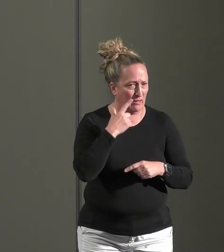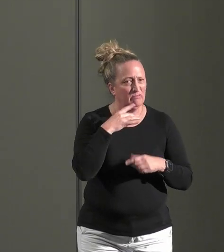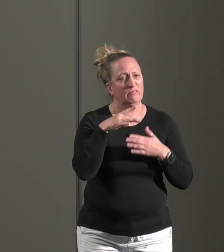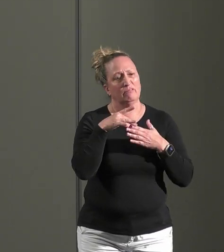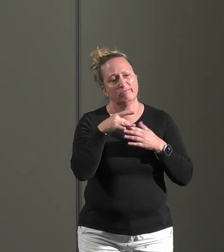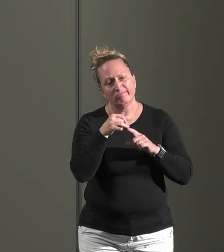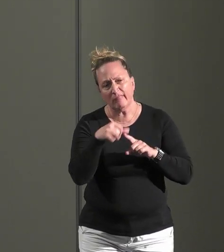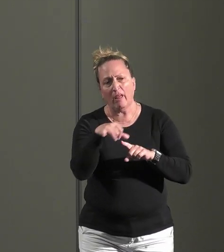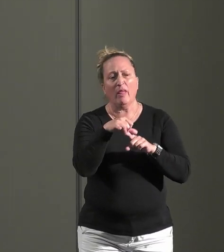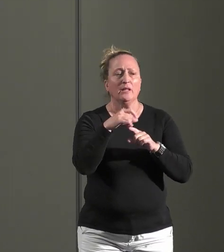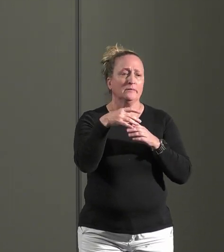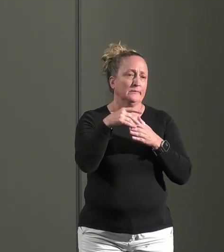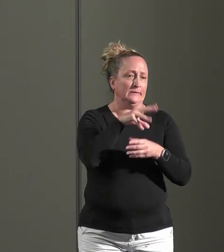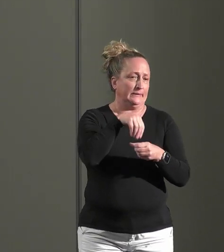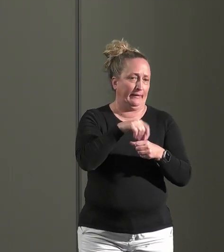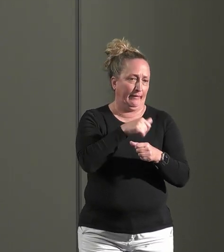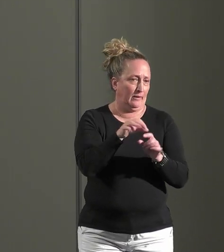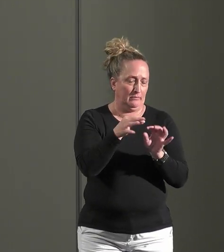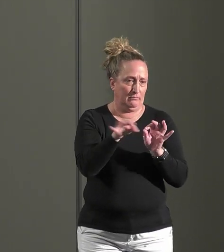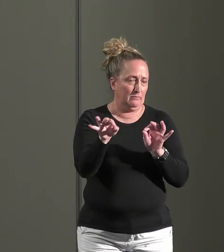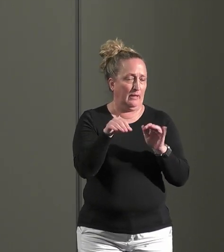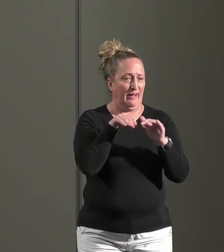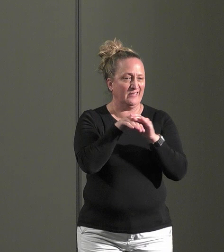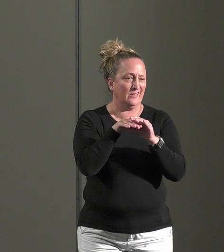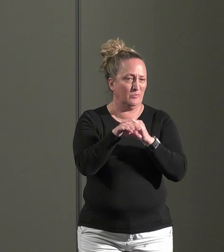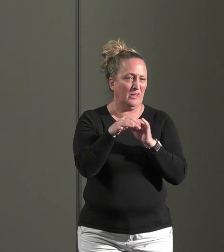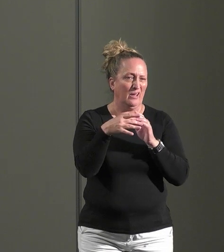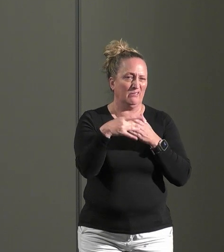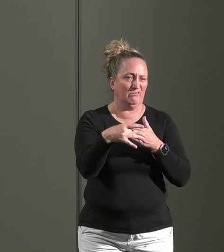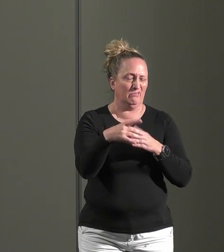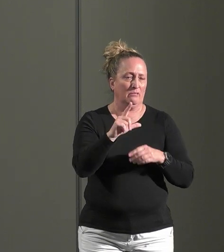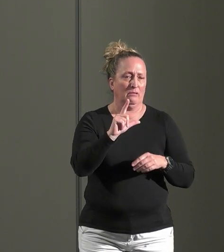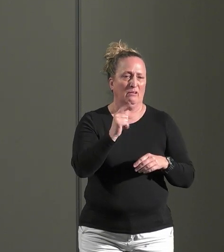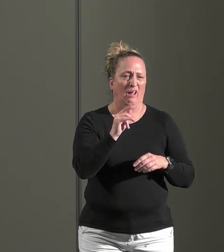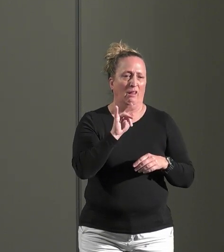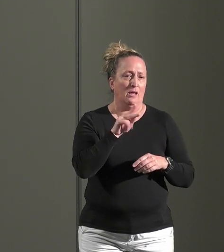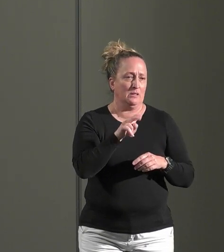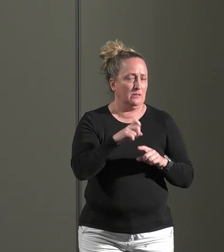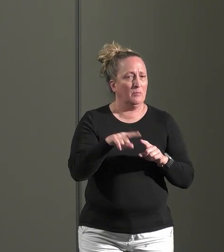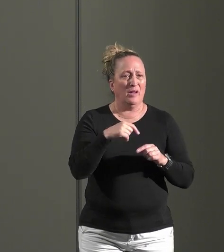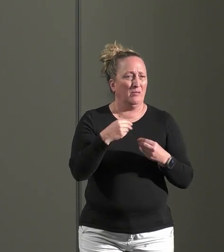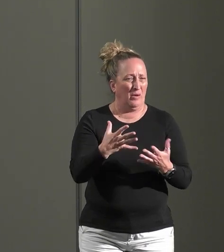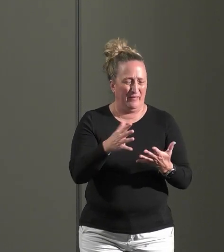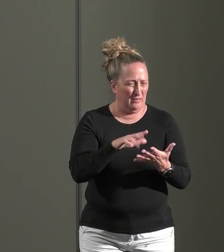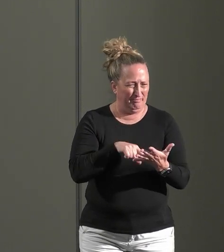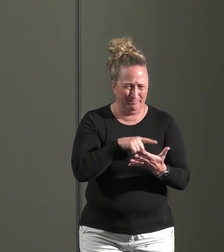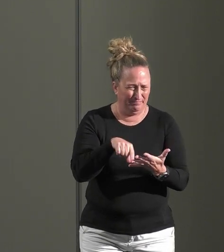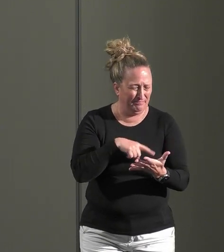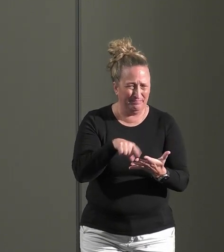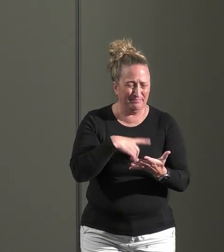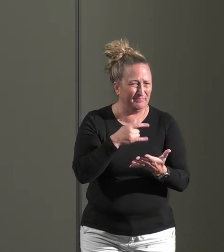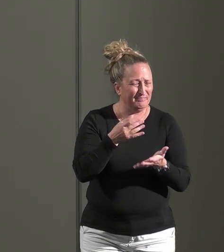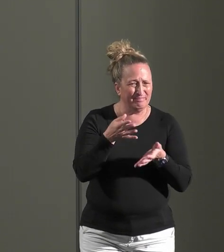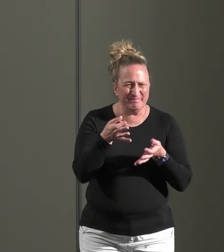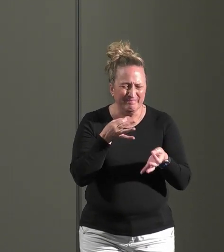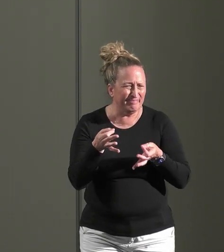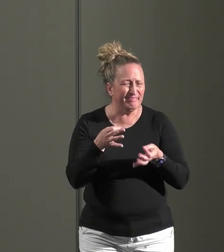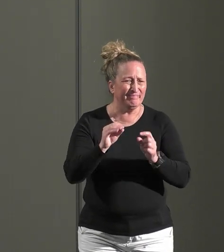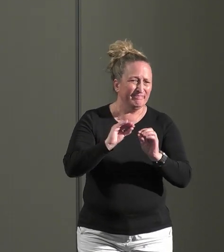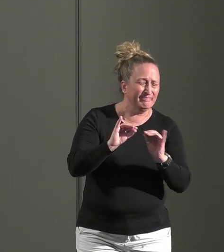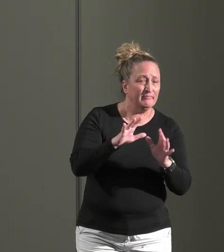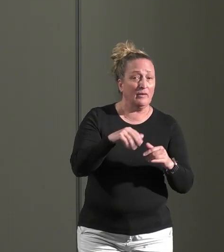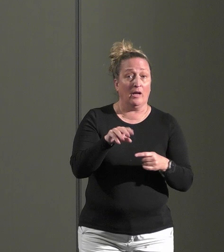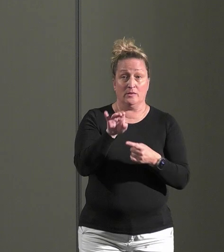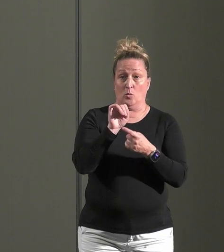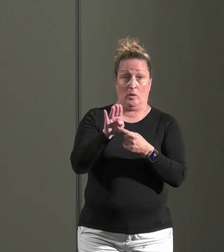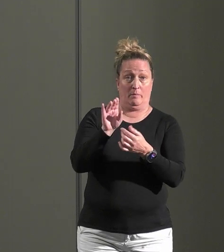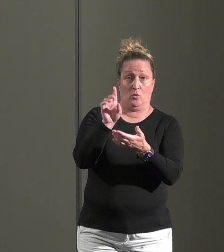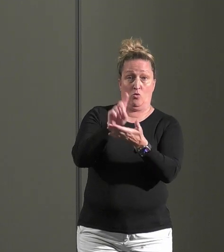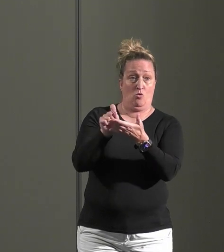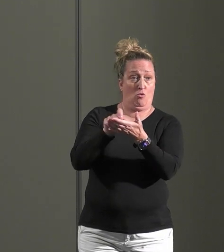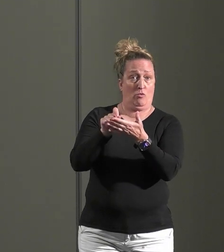in the name. It doesn't provide -- it doesn't tell you as a web author how I make something